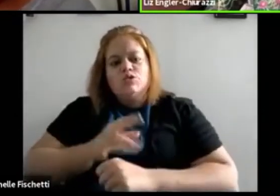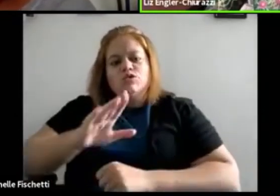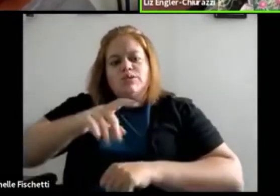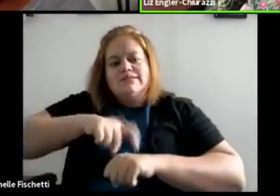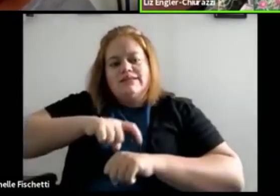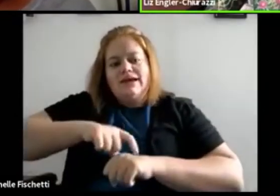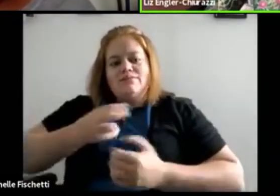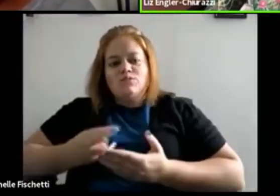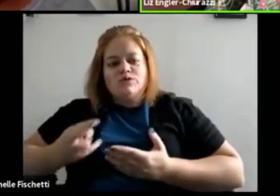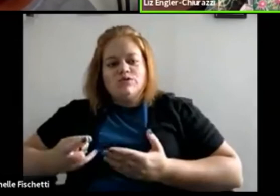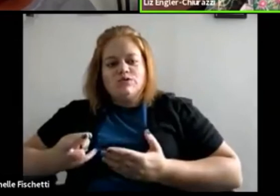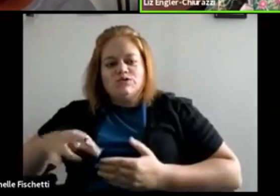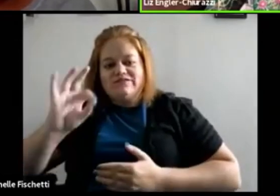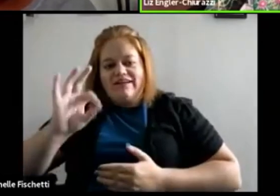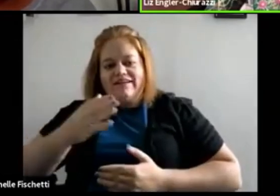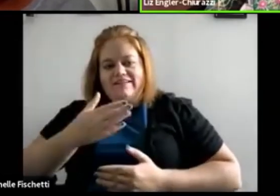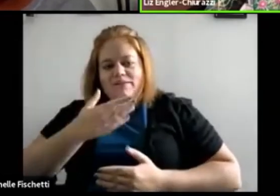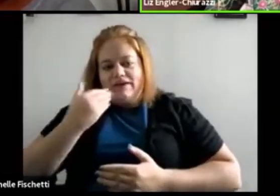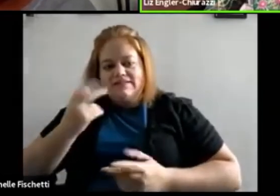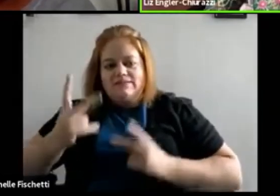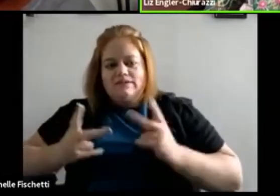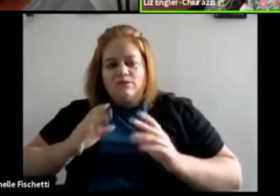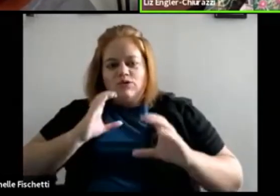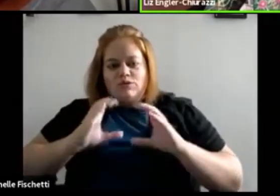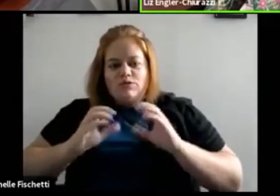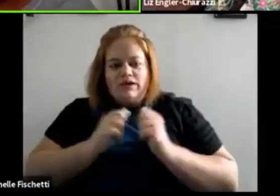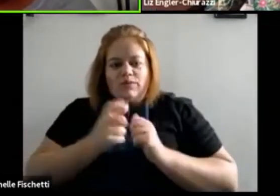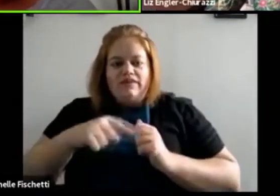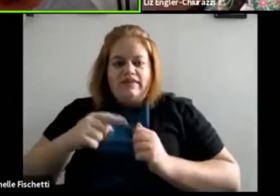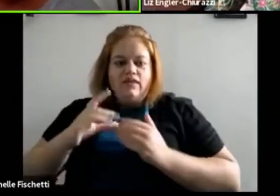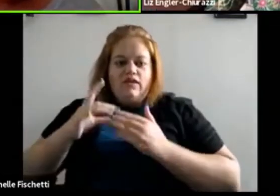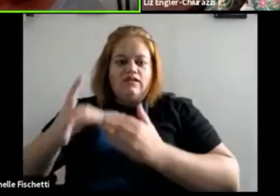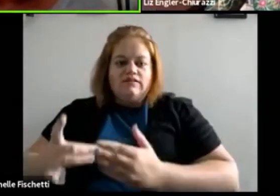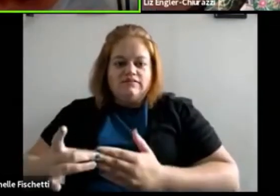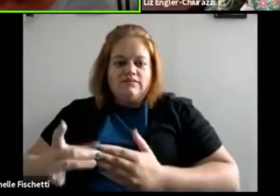you want to go and getting mentors to help you along the way. Fantastic, I